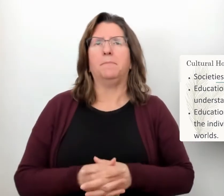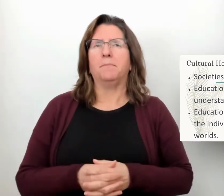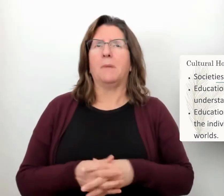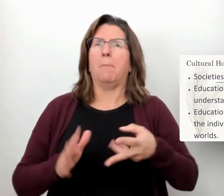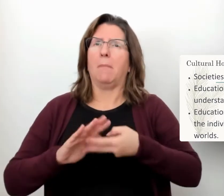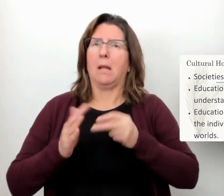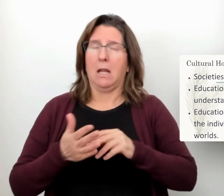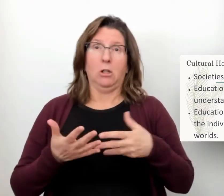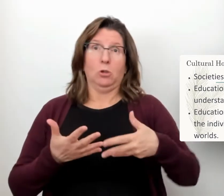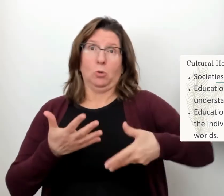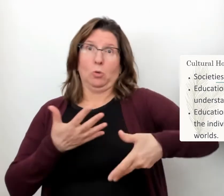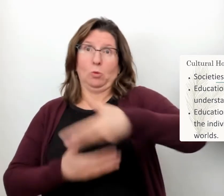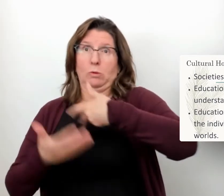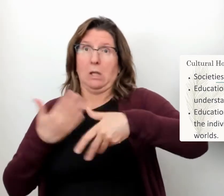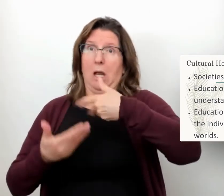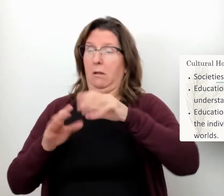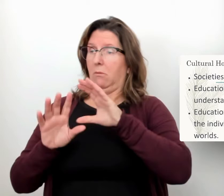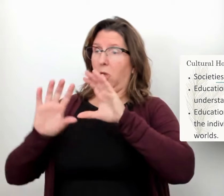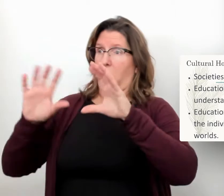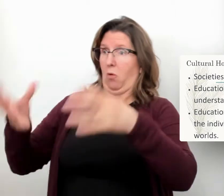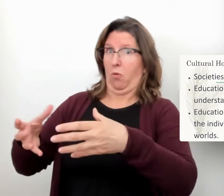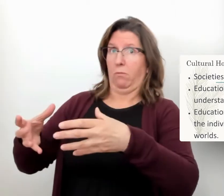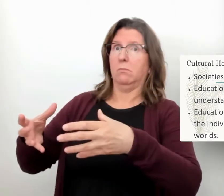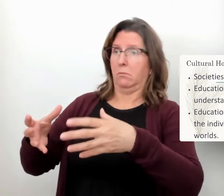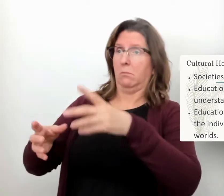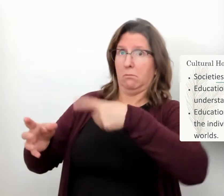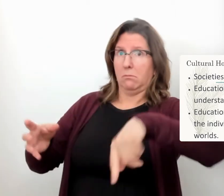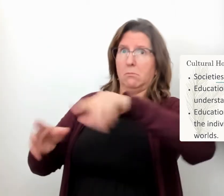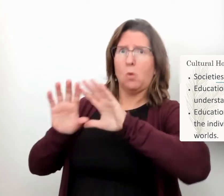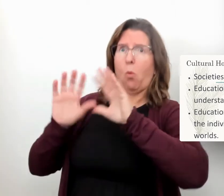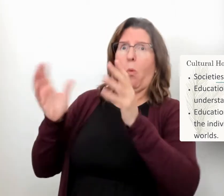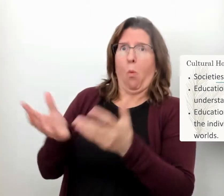In cultural holism societies are viewed as 'whole.'